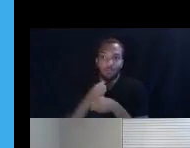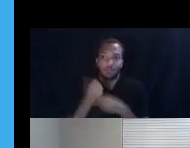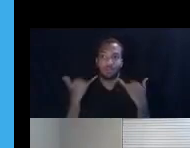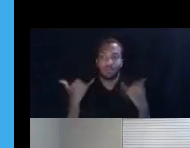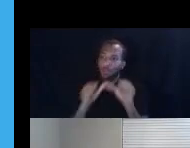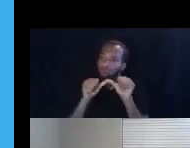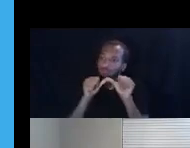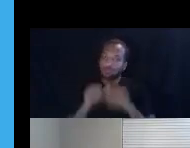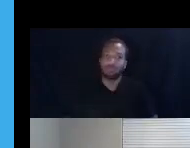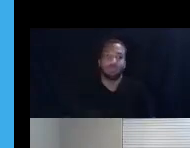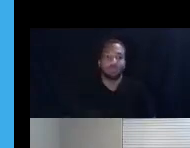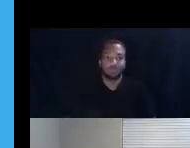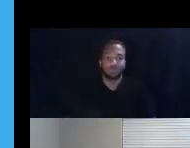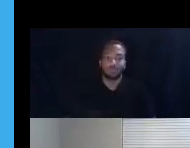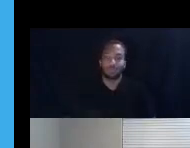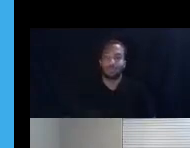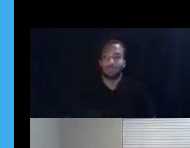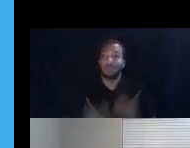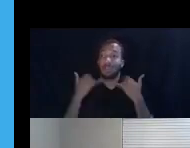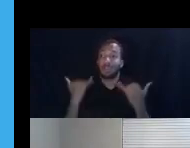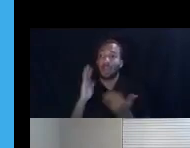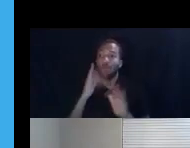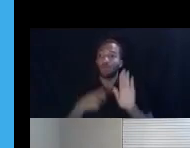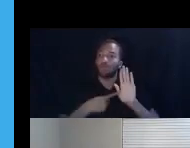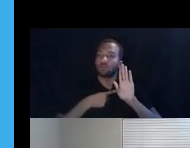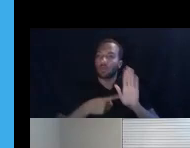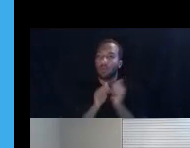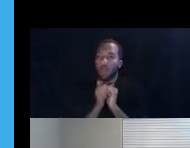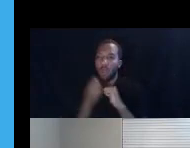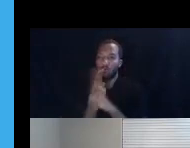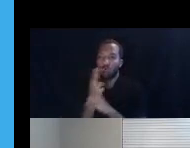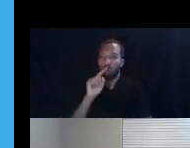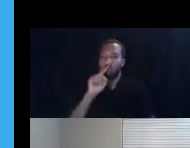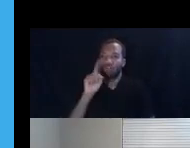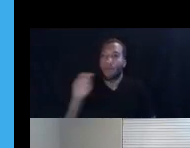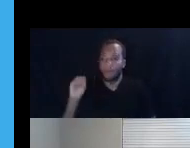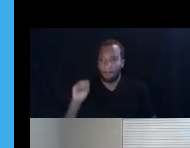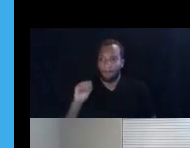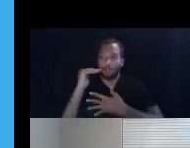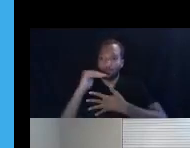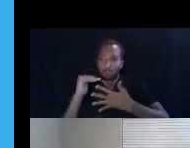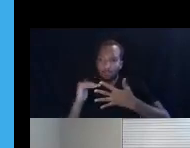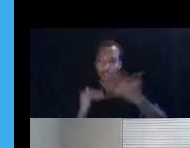Zoom tutorial. 'Cause you can never go wrong with just orienting folks to Zoom. So let's go to the next slide.